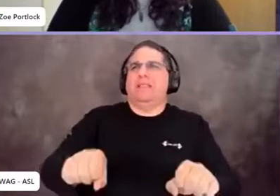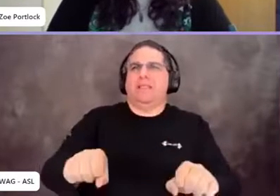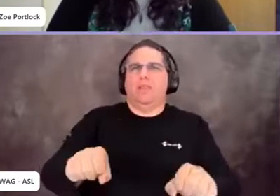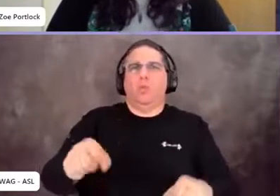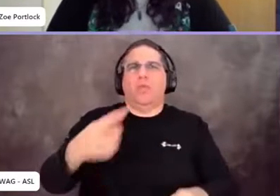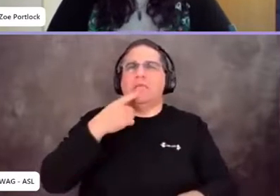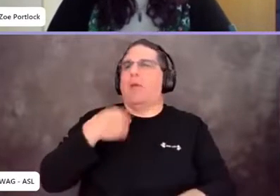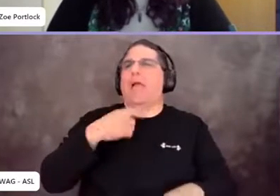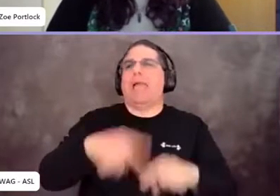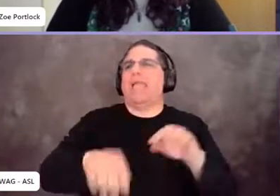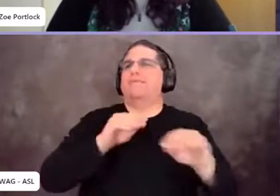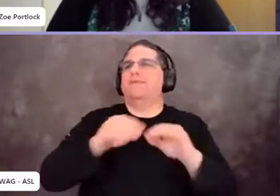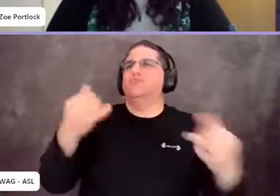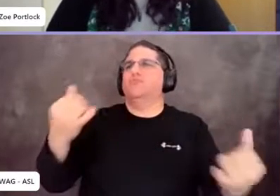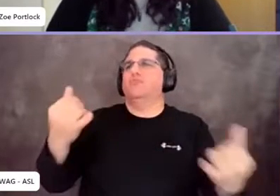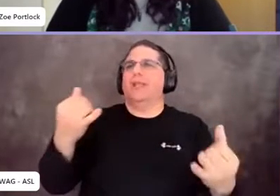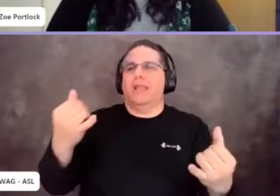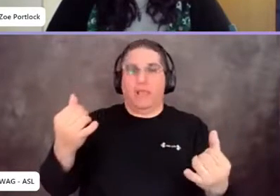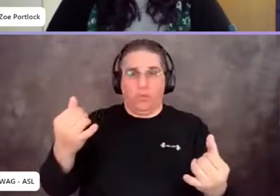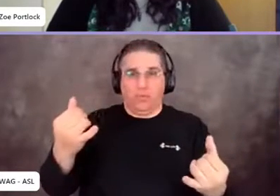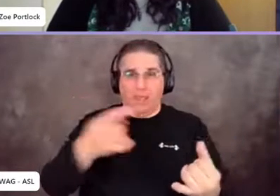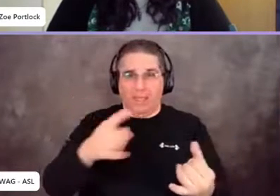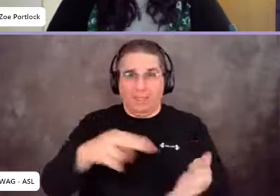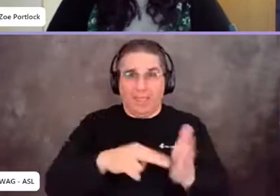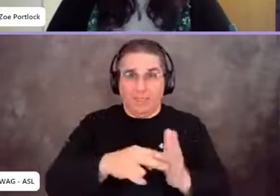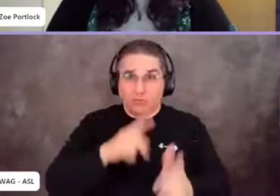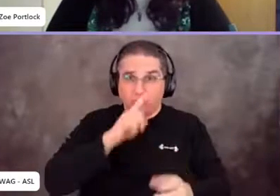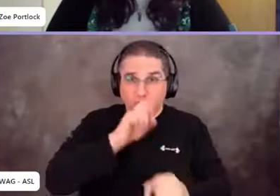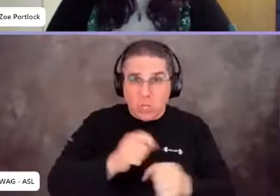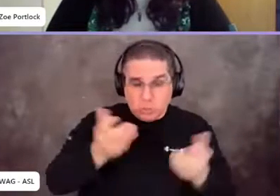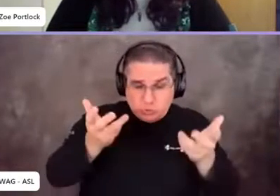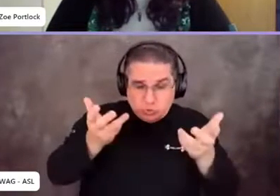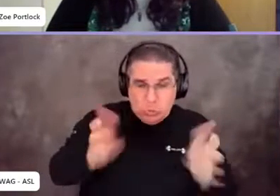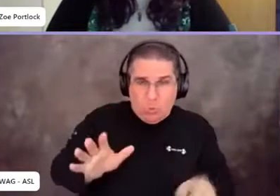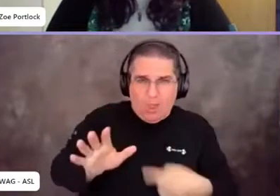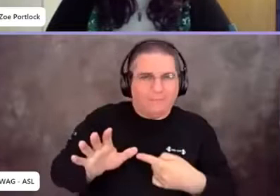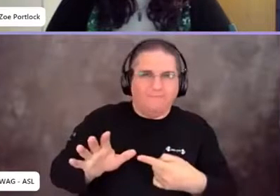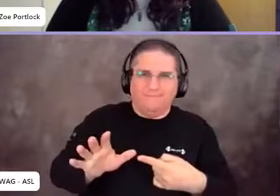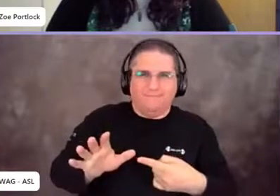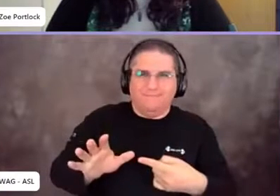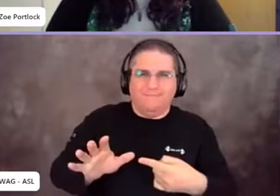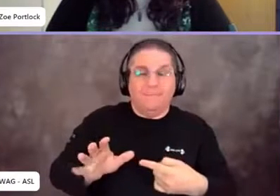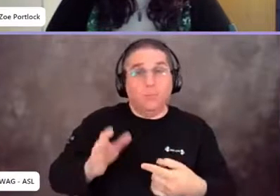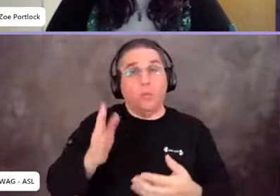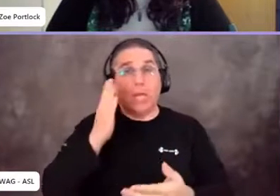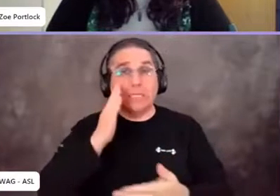part of it. I noticed often when people said I don't want to work in accessibility or I can't fix this issue right